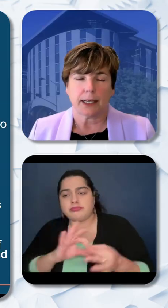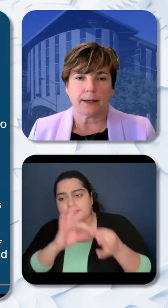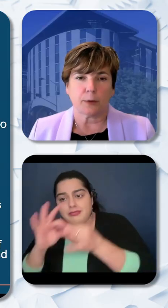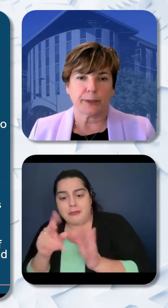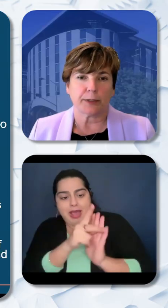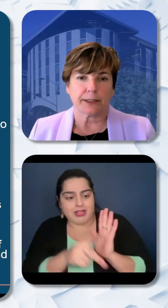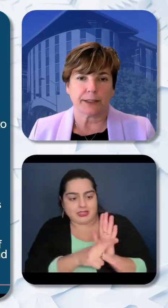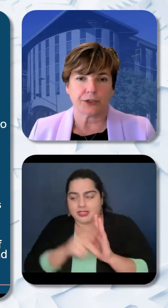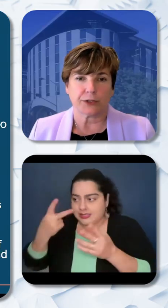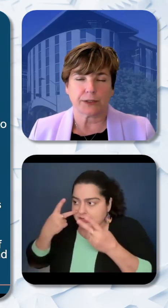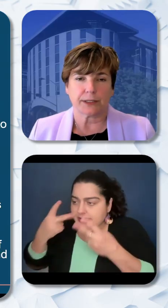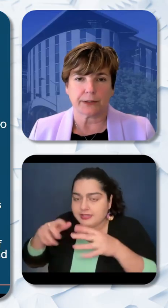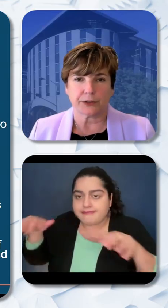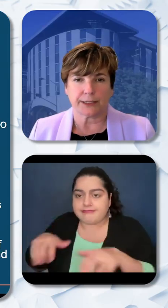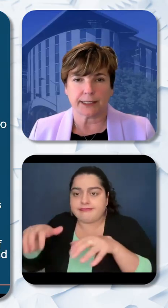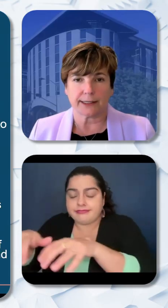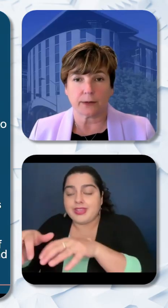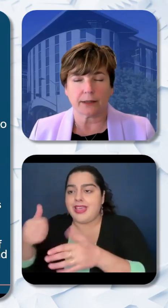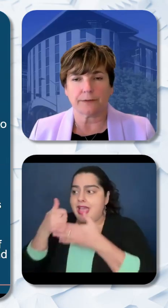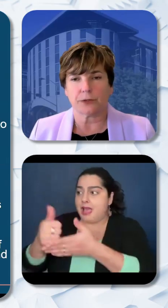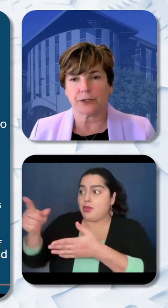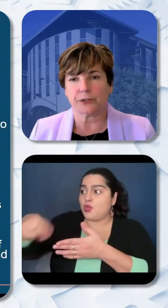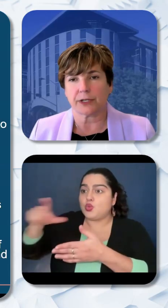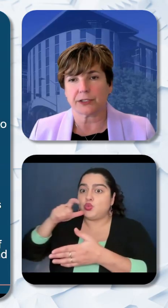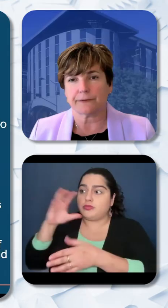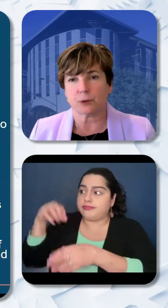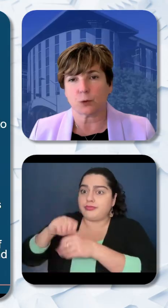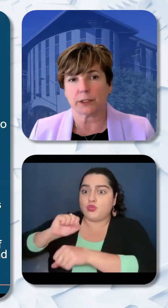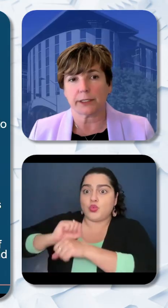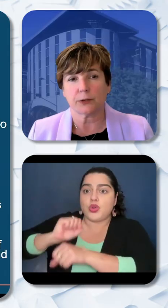and helping practitioners understand how California's directive toward